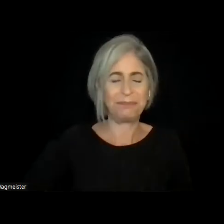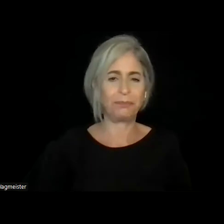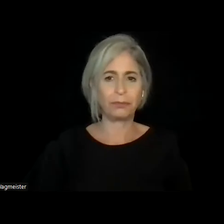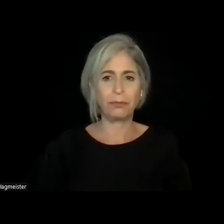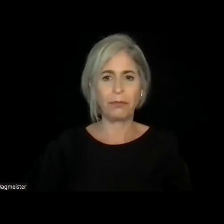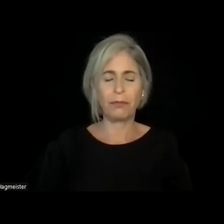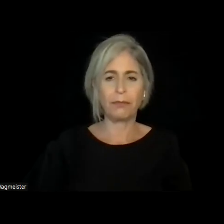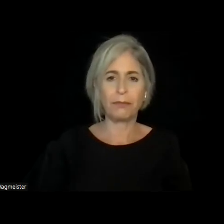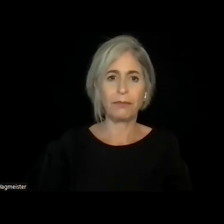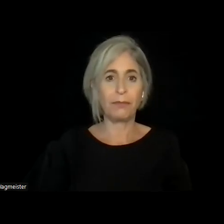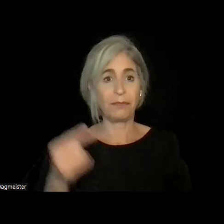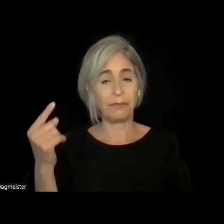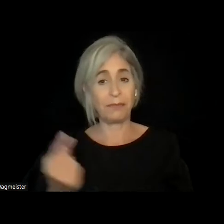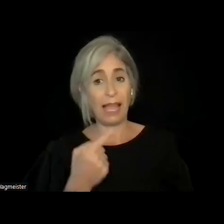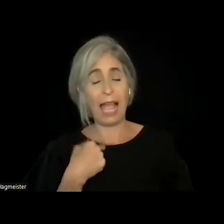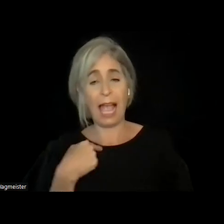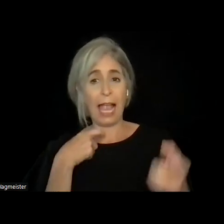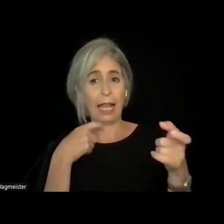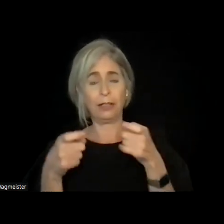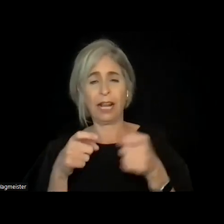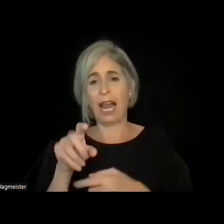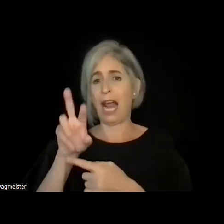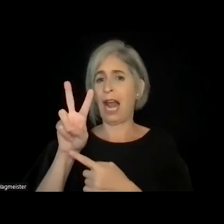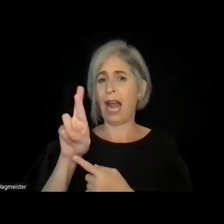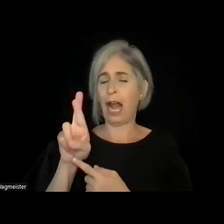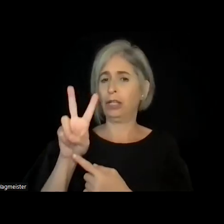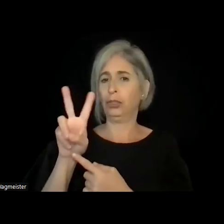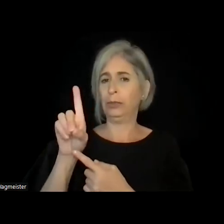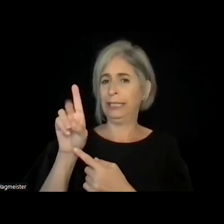example that could be considered controversial to get the